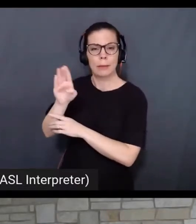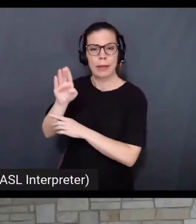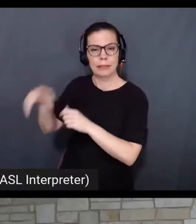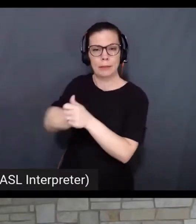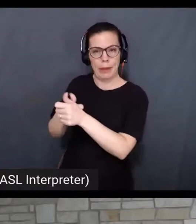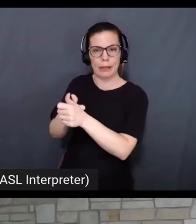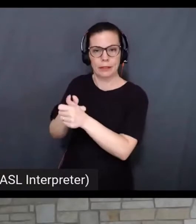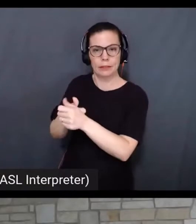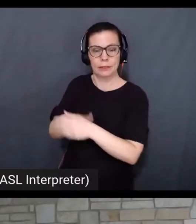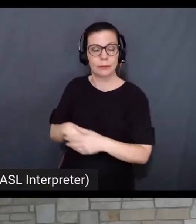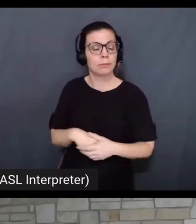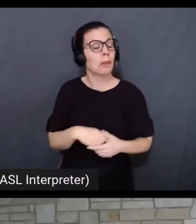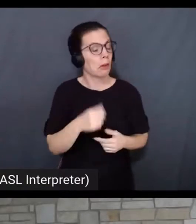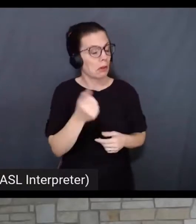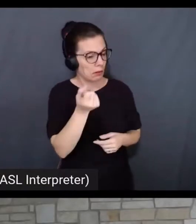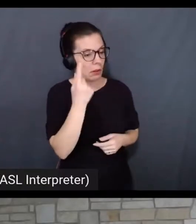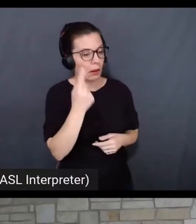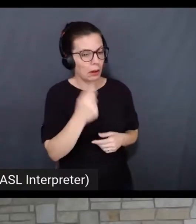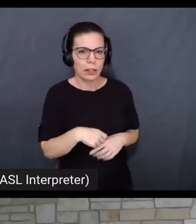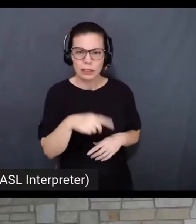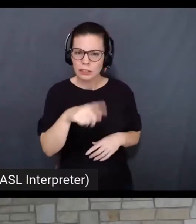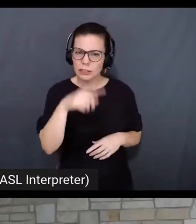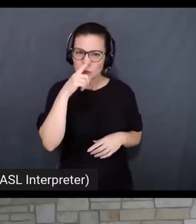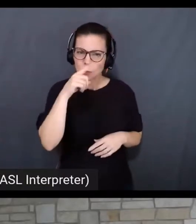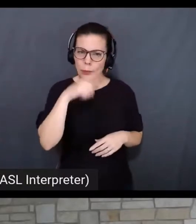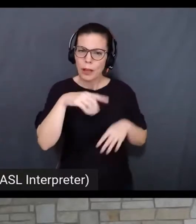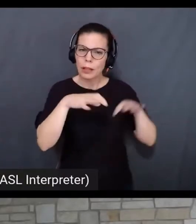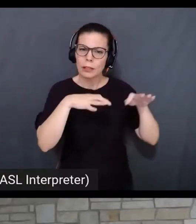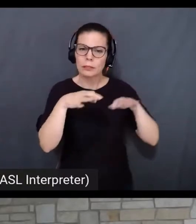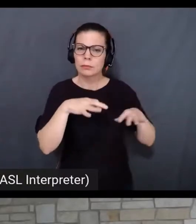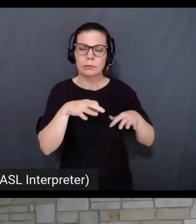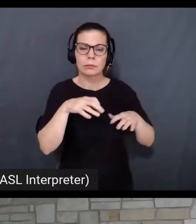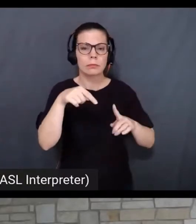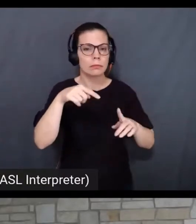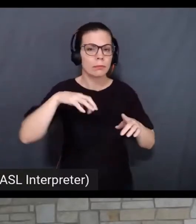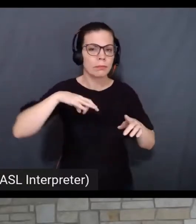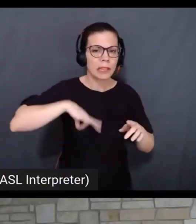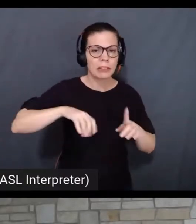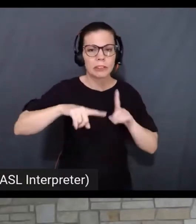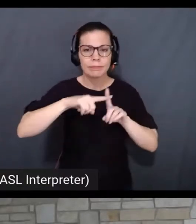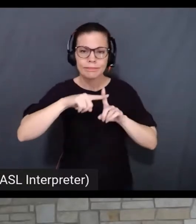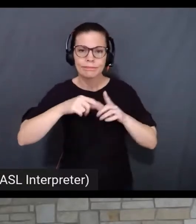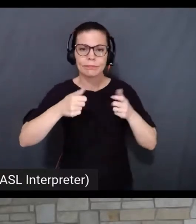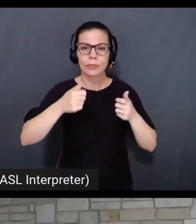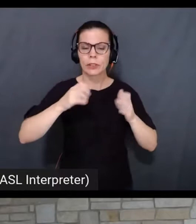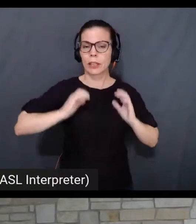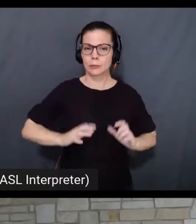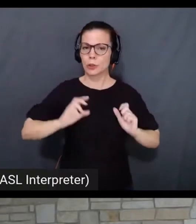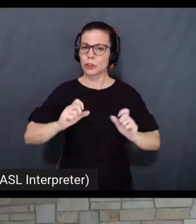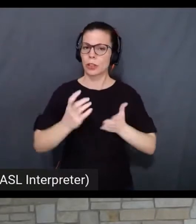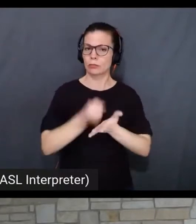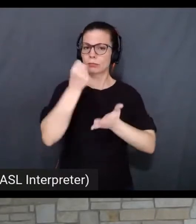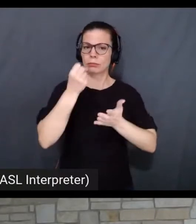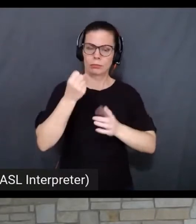Got it, so can you talk a little bit about the benefits that customers can take advantage of for this?